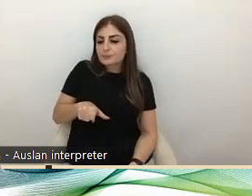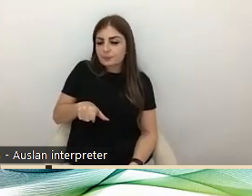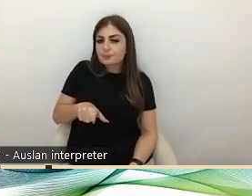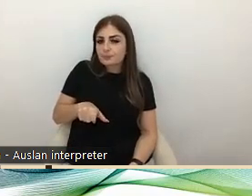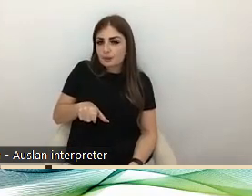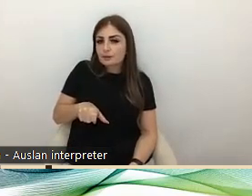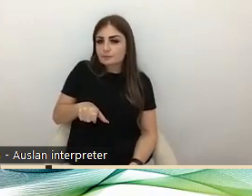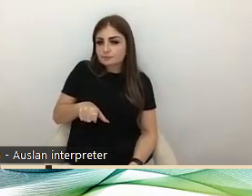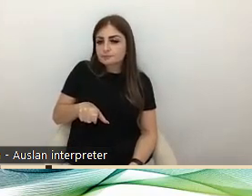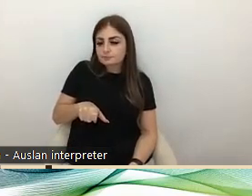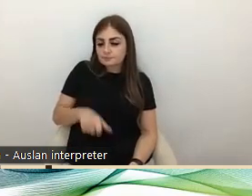Expert about your matter.